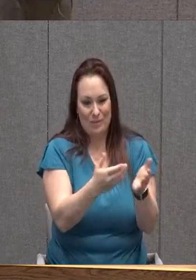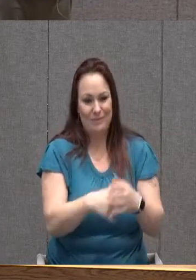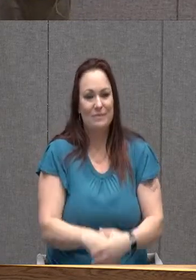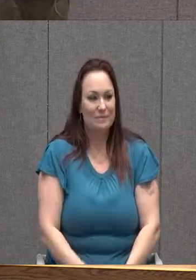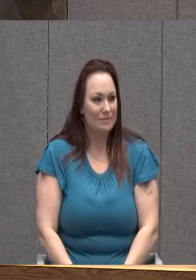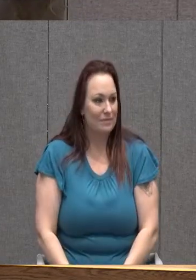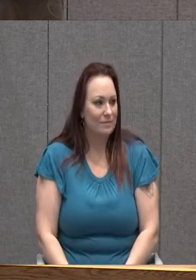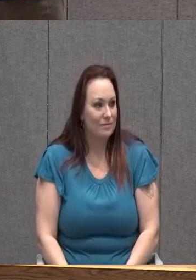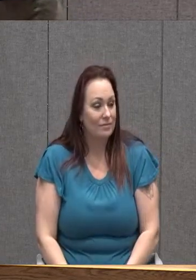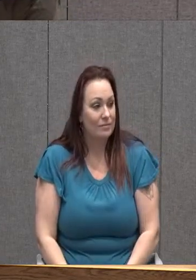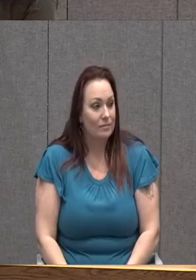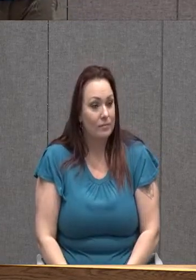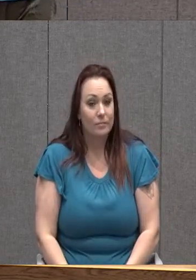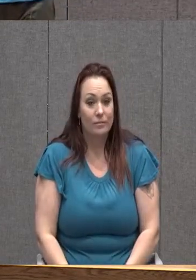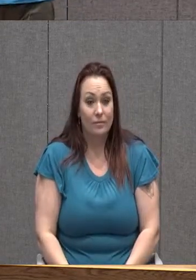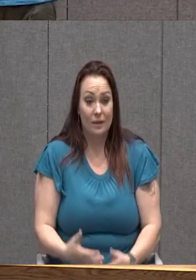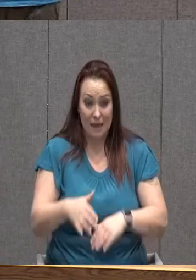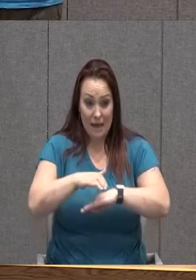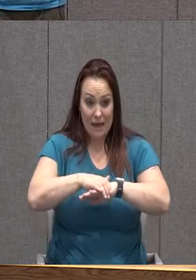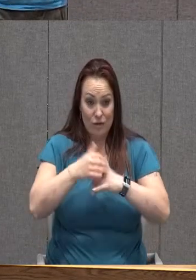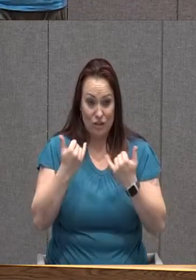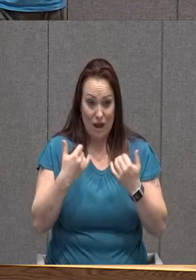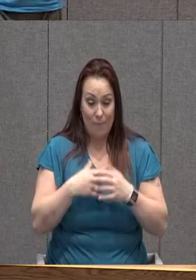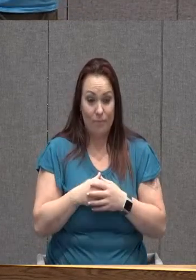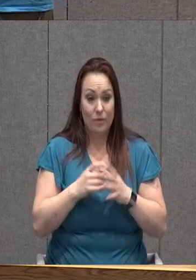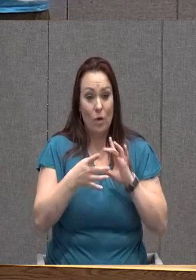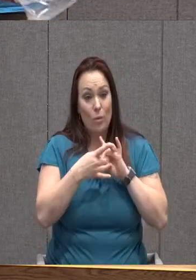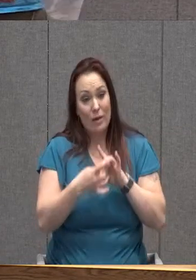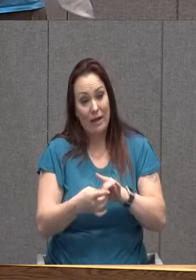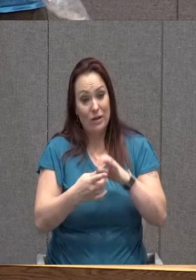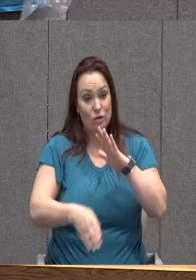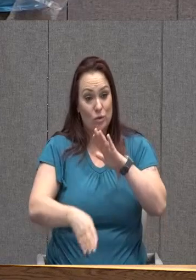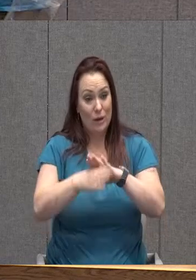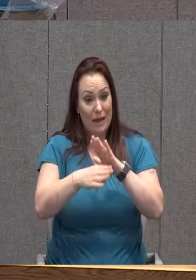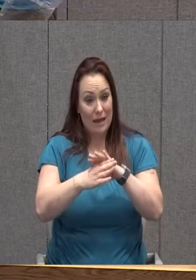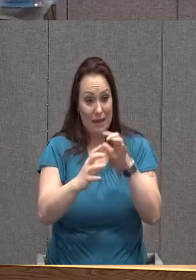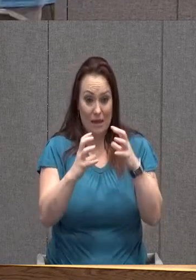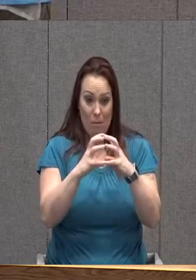So when it comes to kicking a ball, or in this case a bag,